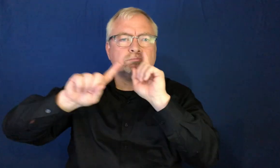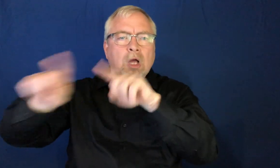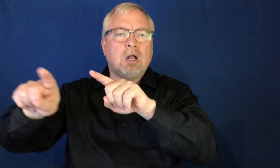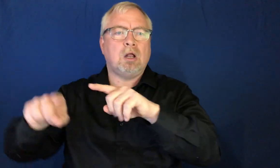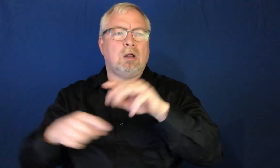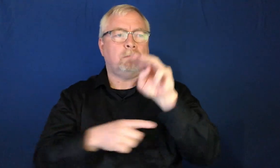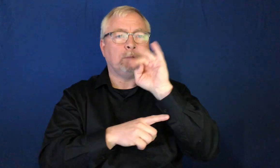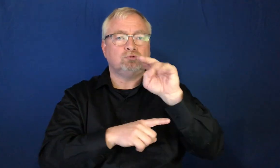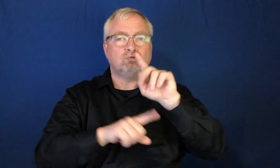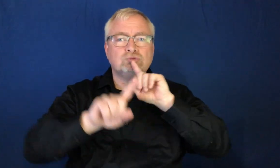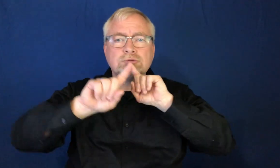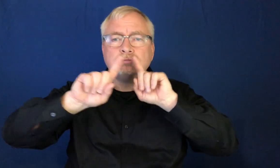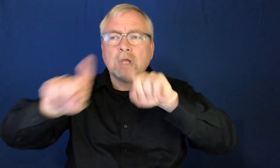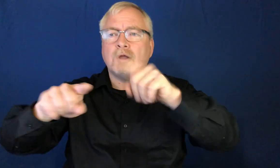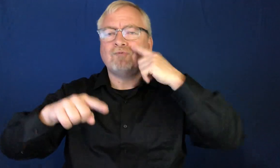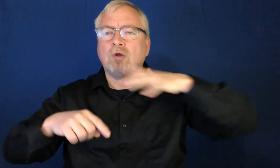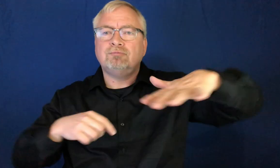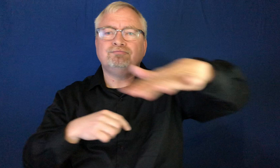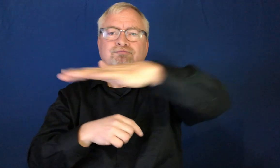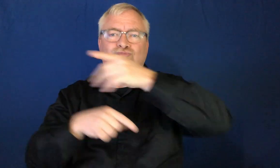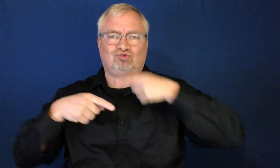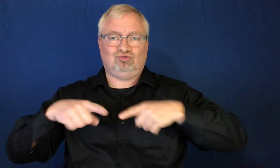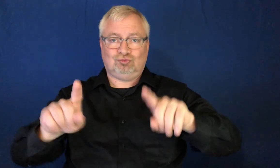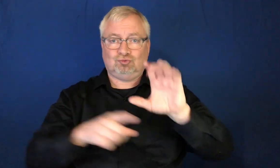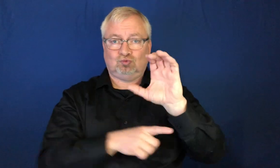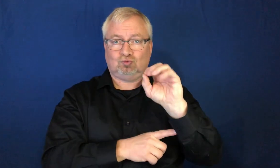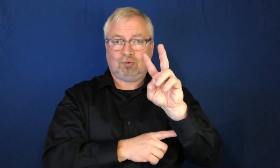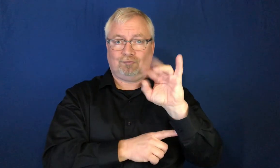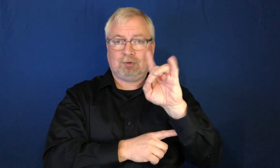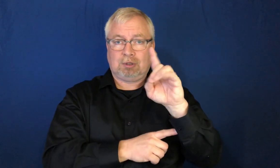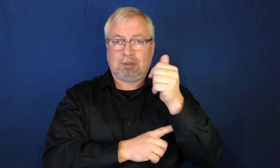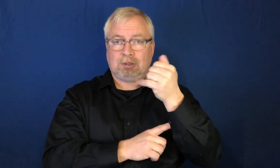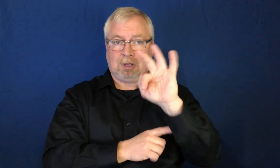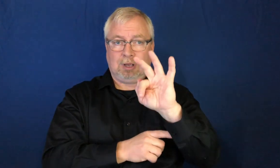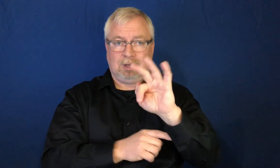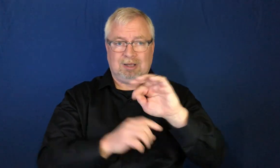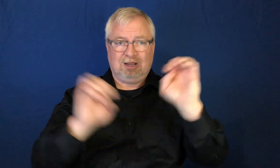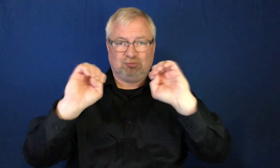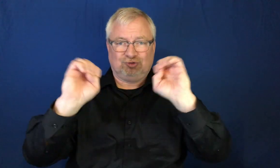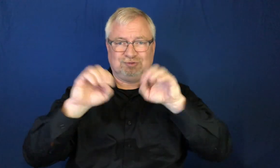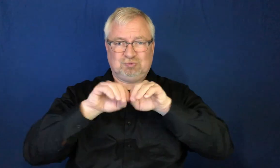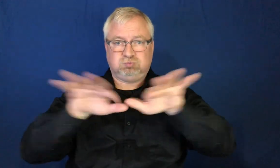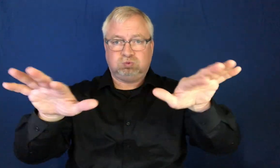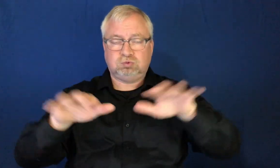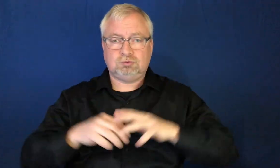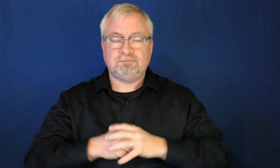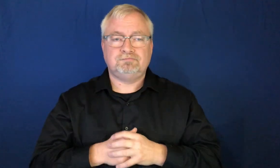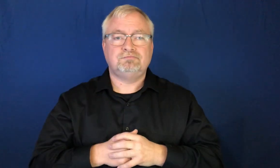including Minnesota’s response to the COVID-19 pandemic.